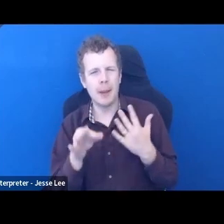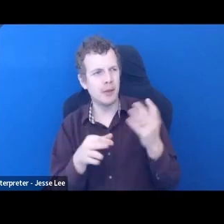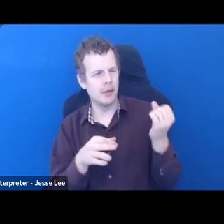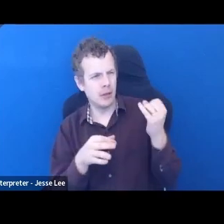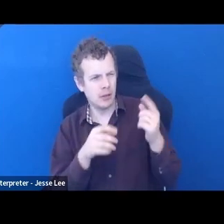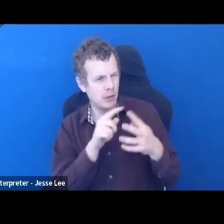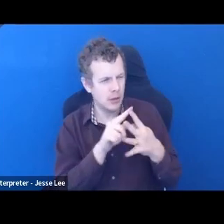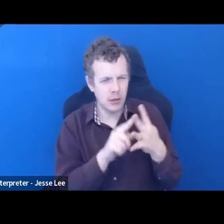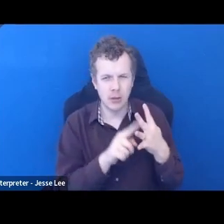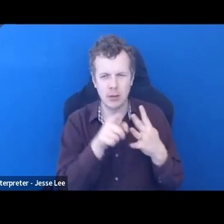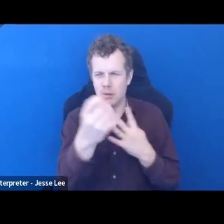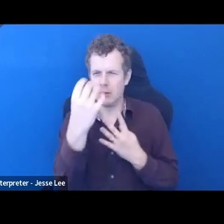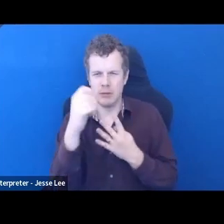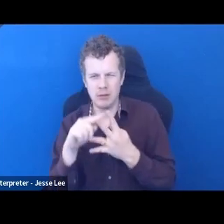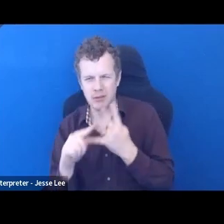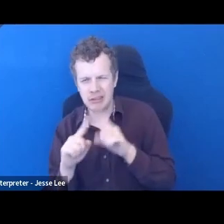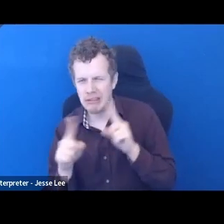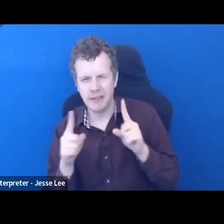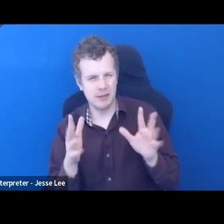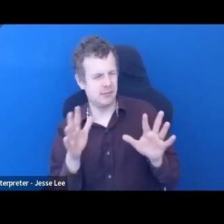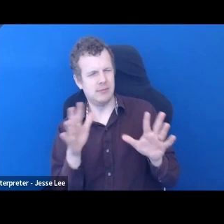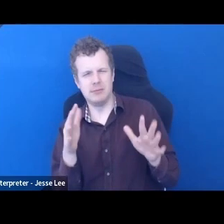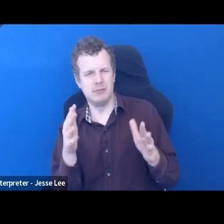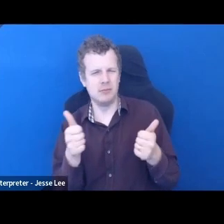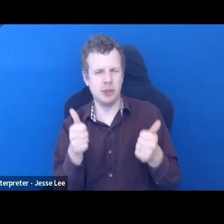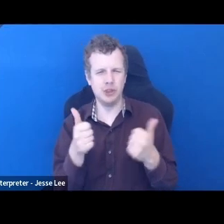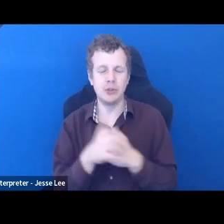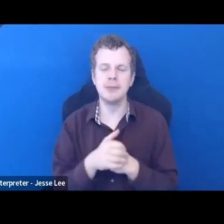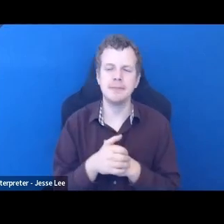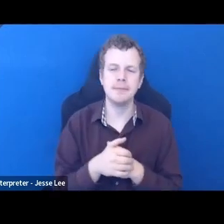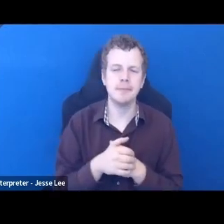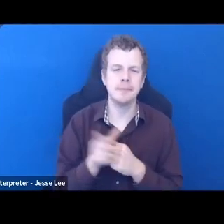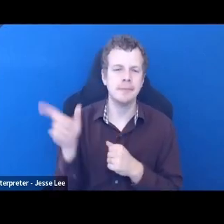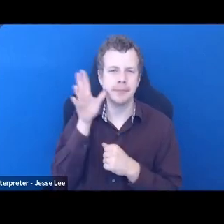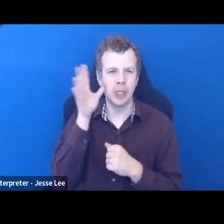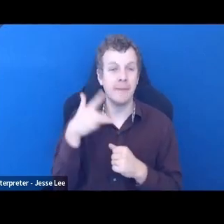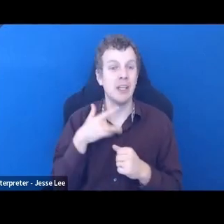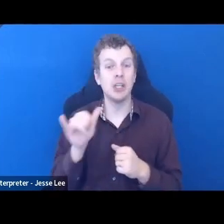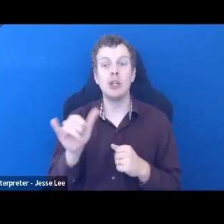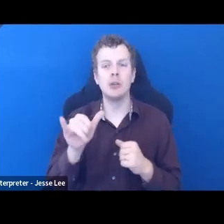So they also had uncertainty about timing of intervention.